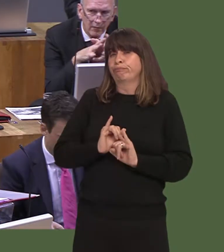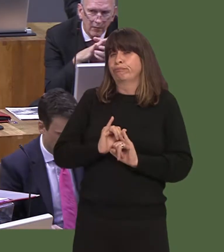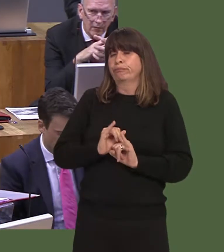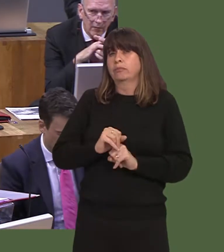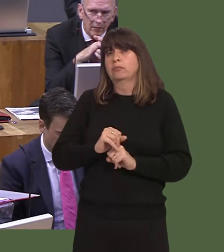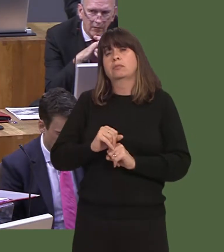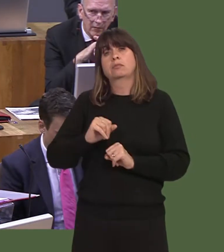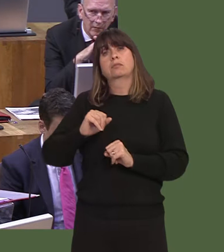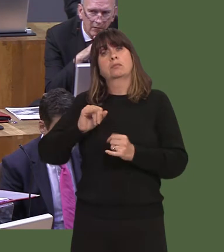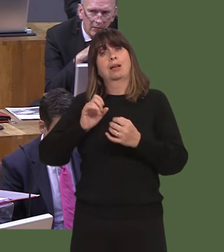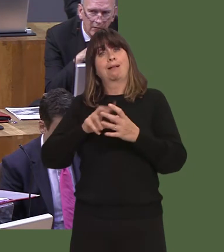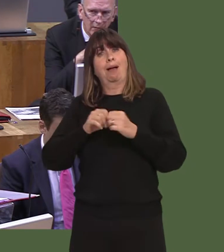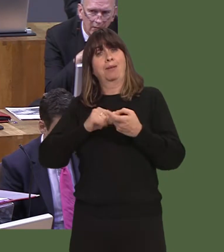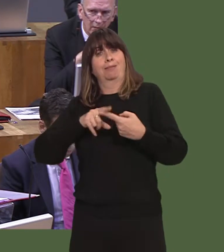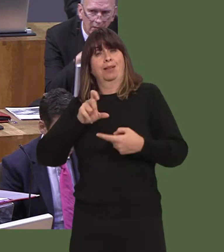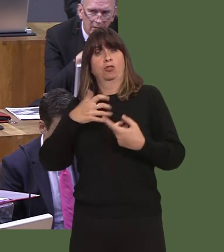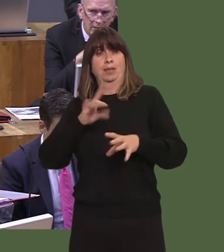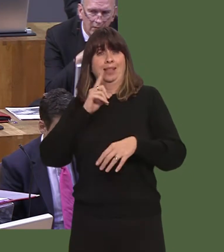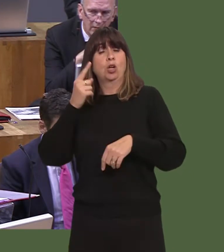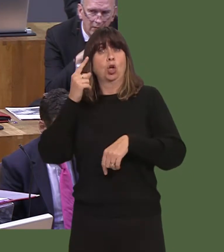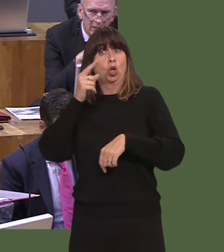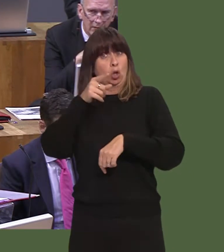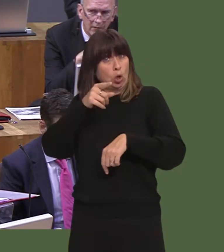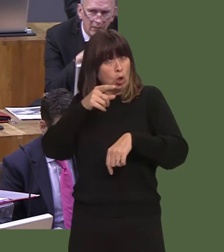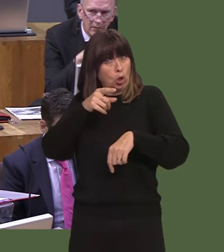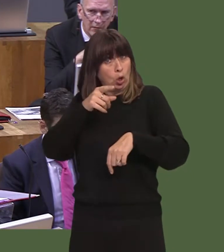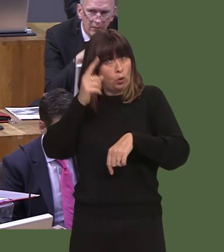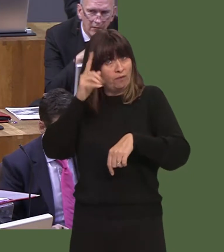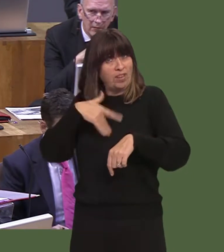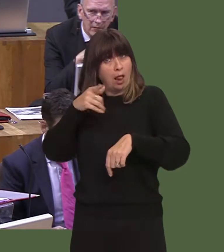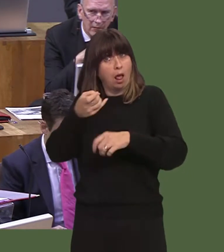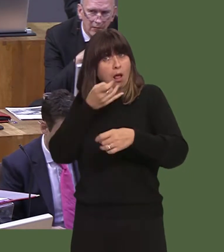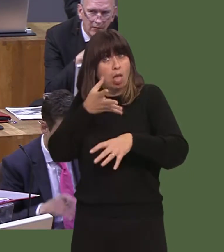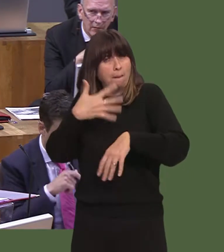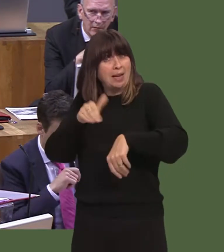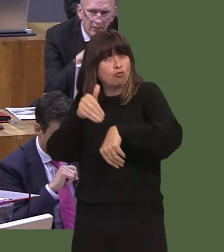He goes a step further and suggests there has been criminal activity. That's something we have to consider very carefully to see whether there's any evidence